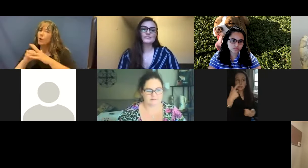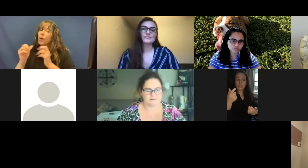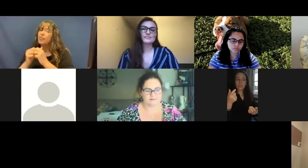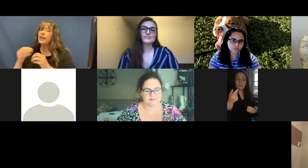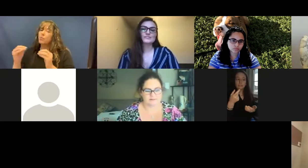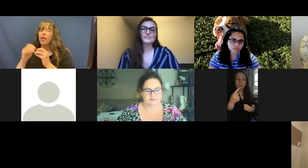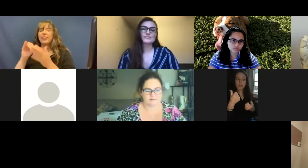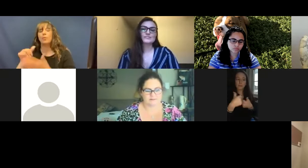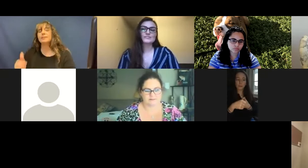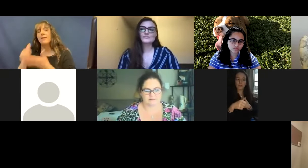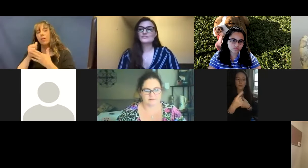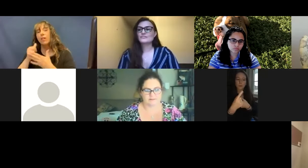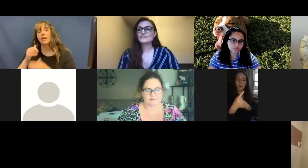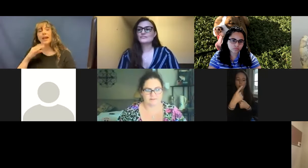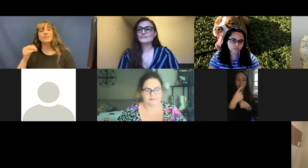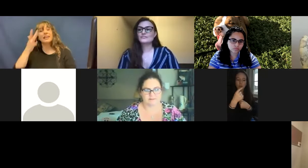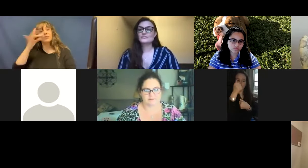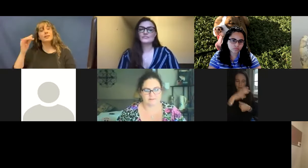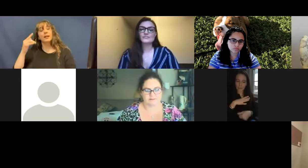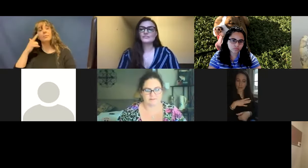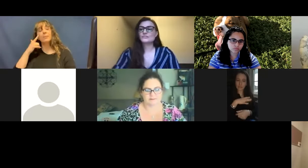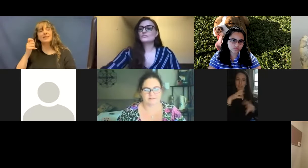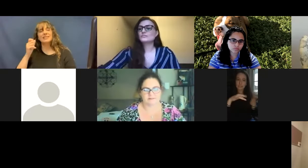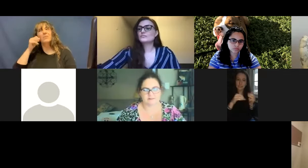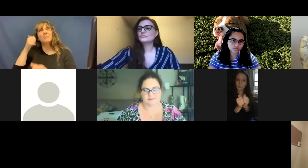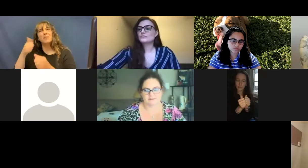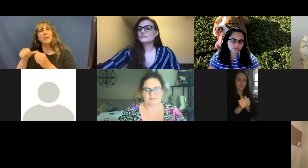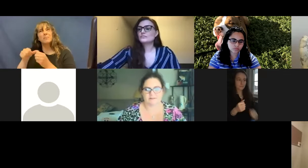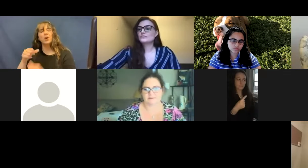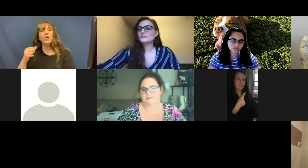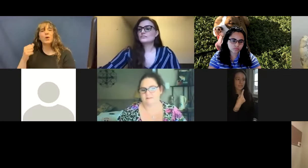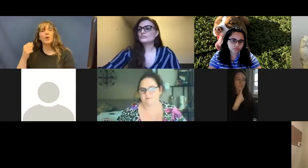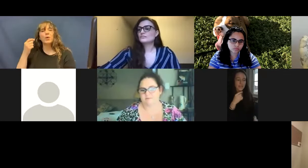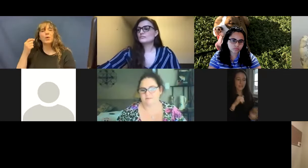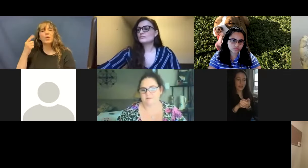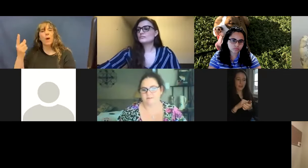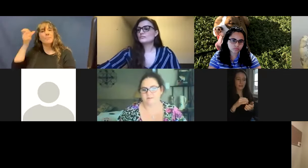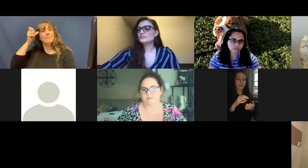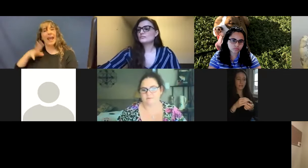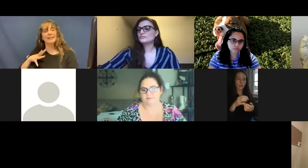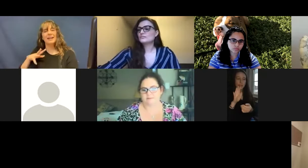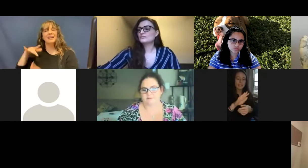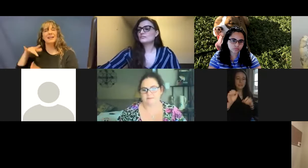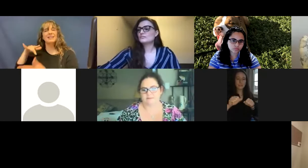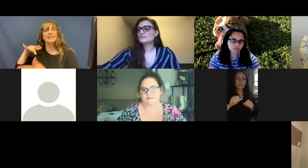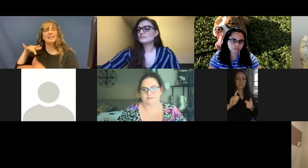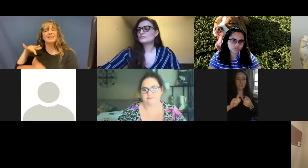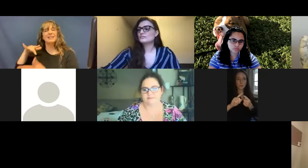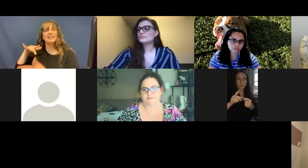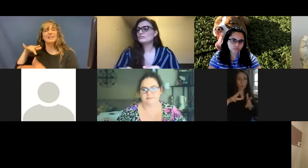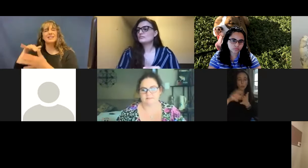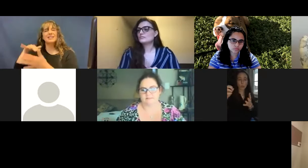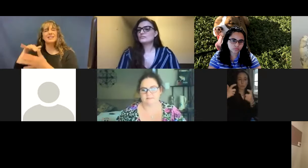because I remember one man that I studied with said that, you know, his ability to learn